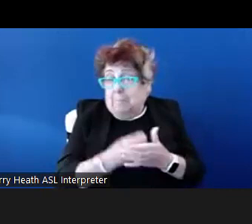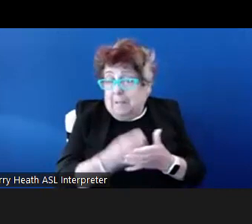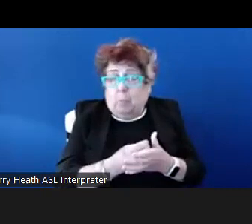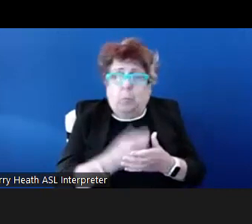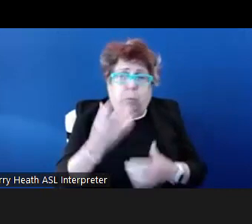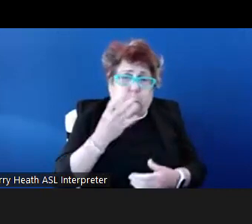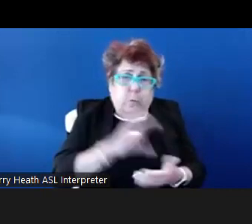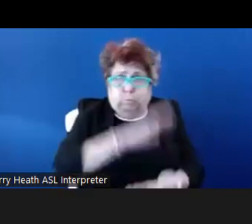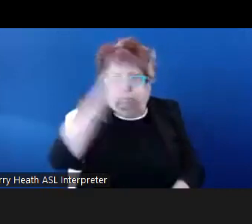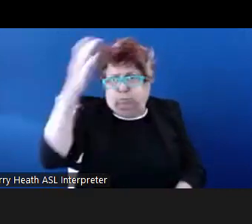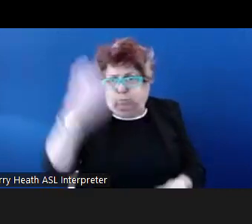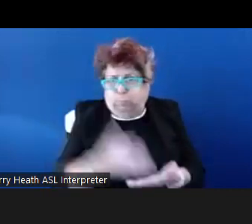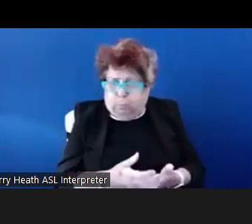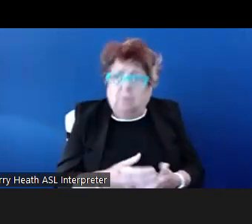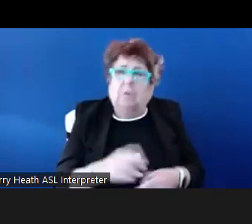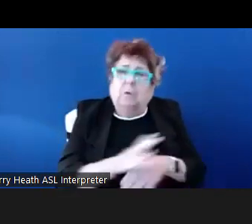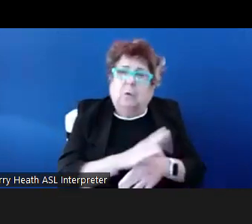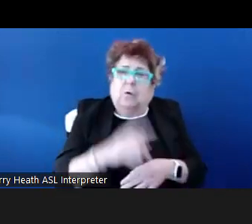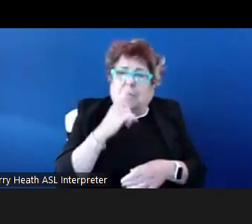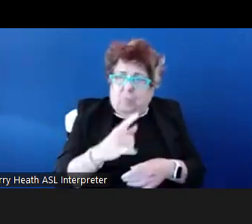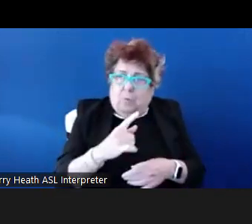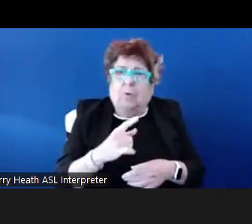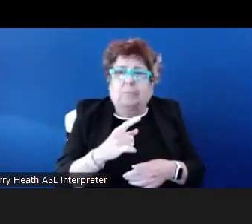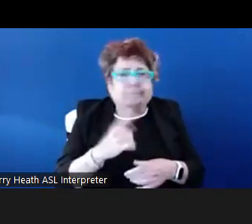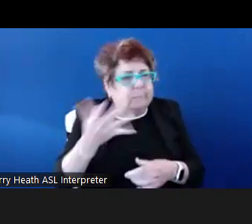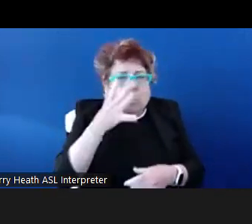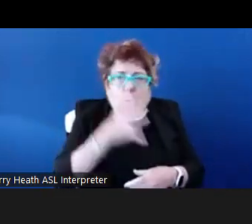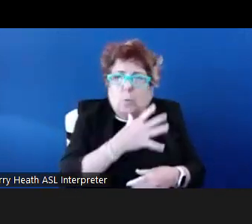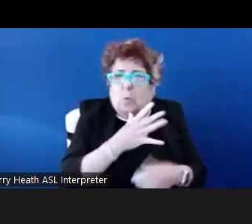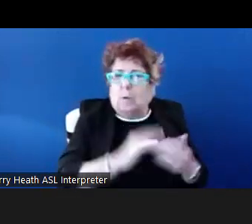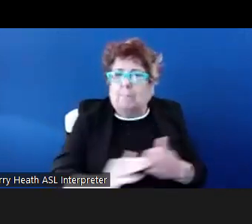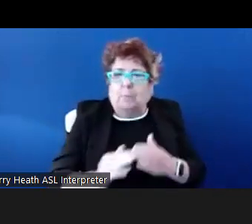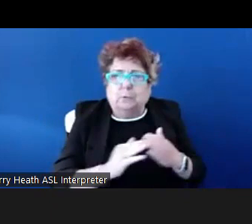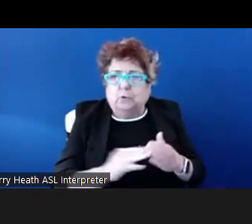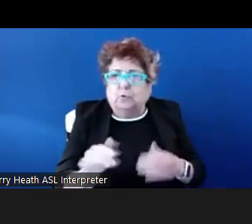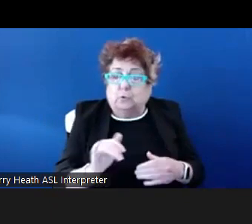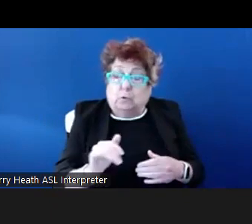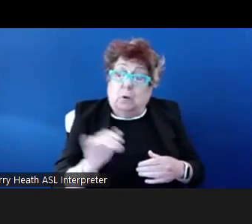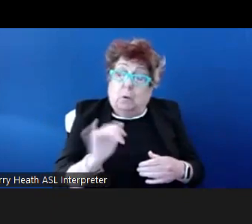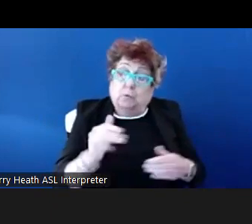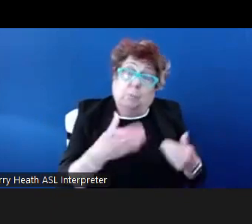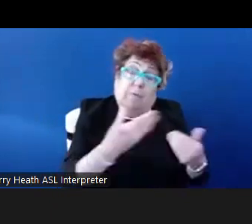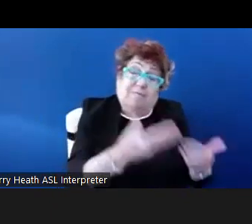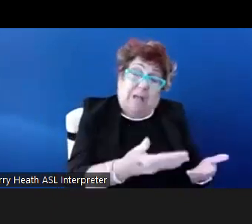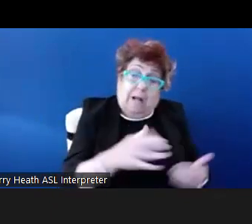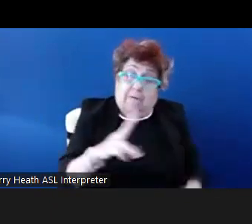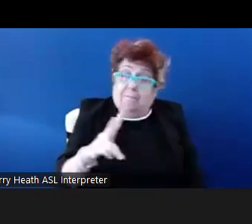and homelessness in rural communities. You have also provided more housing choice vouchers in different forms over the